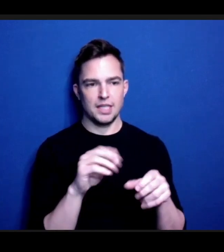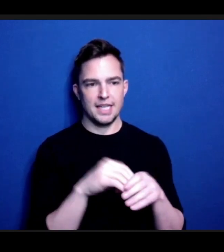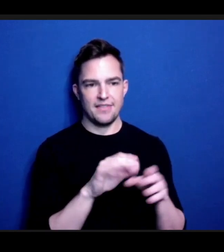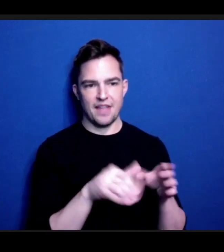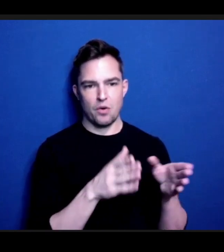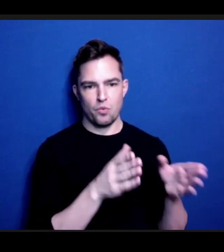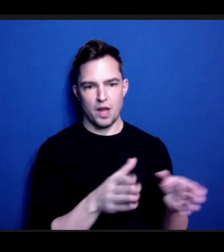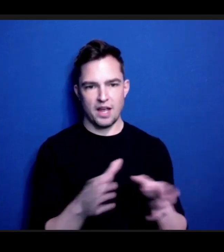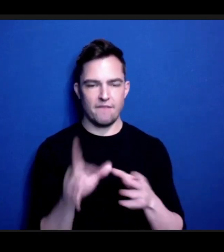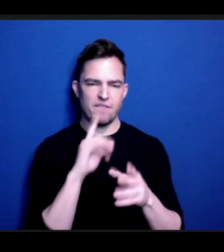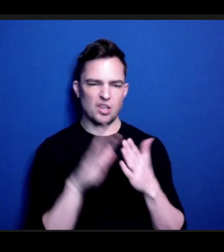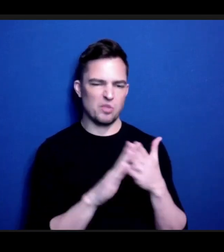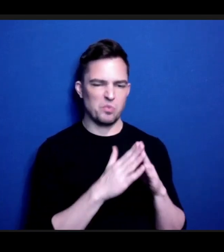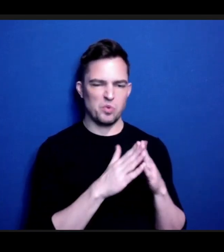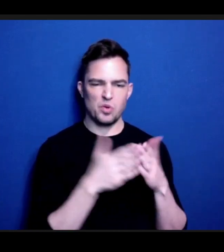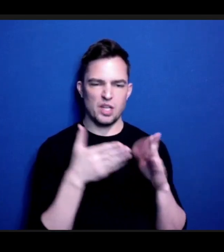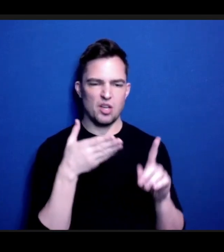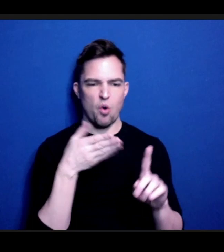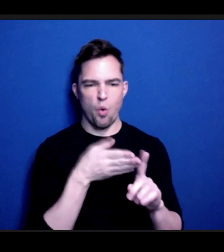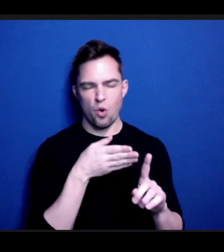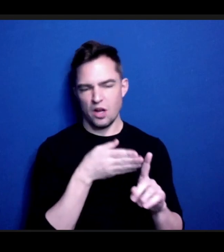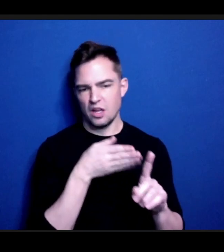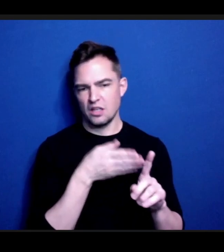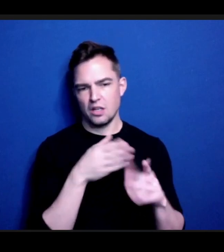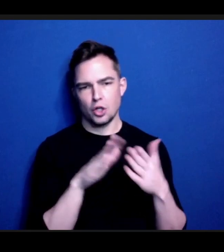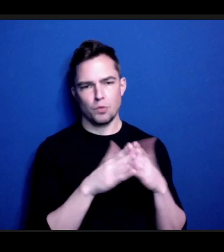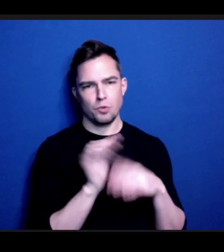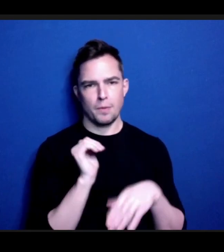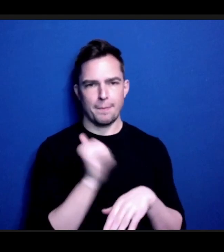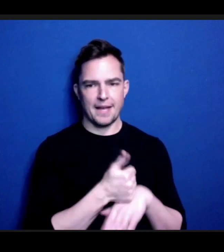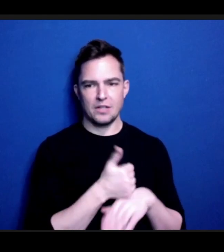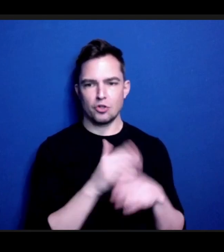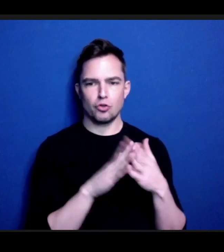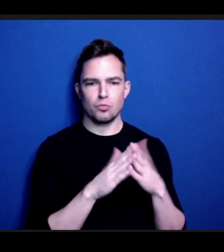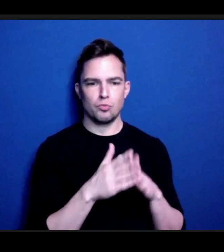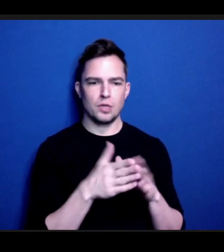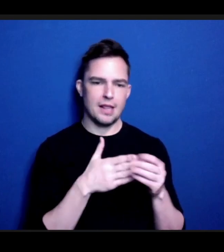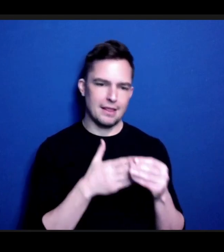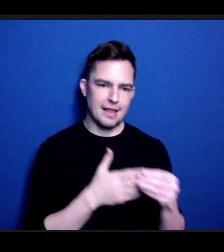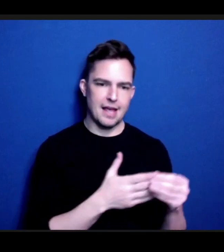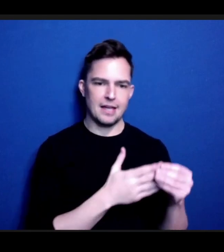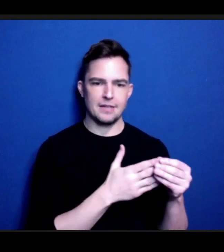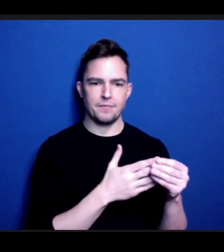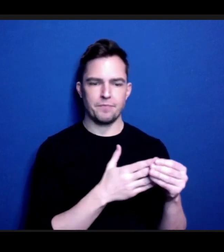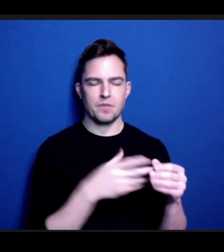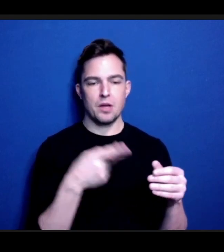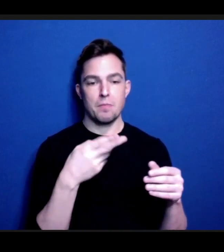very community-based, and community-led, and collaboratory in a lot of ways. So there is